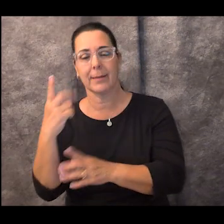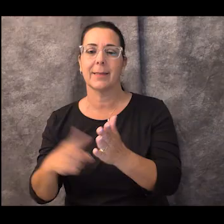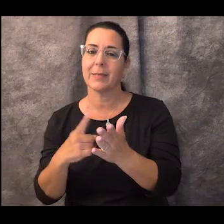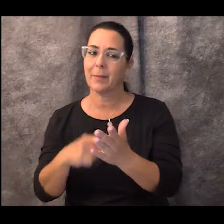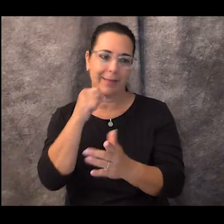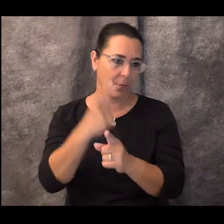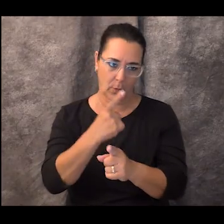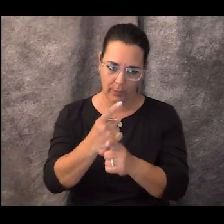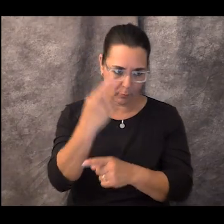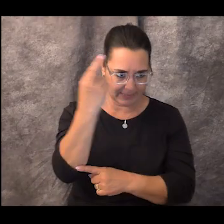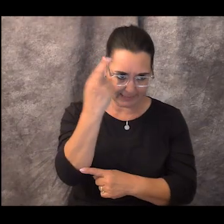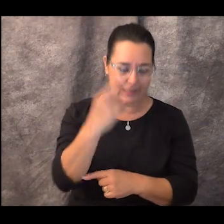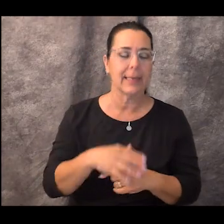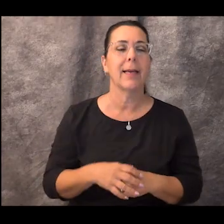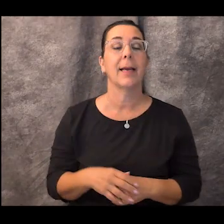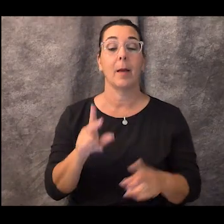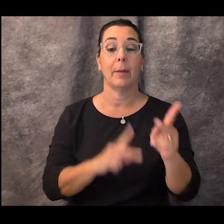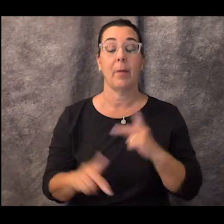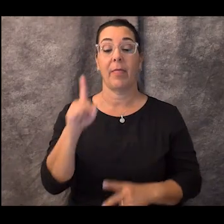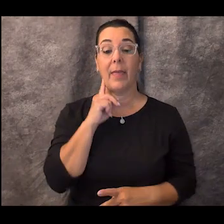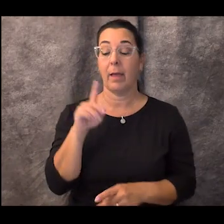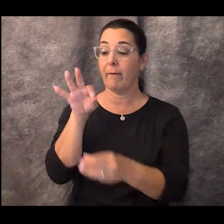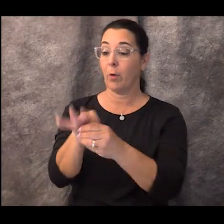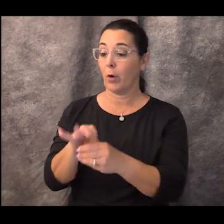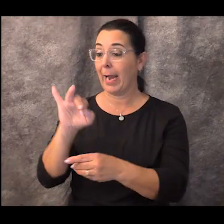will connect only voter ID to immigration.